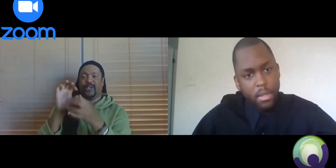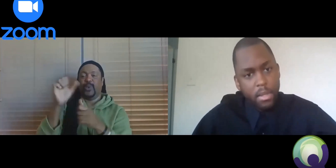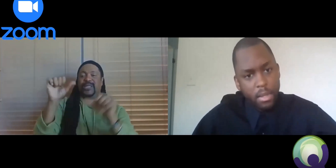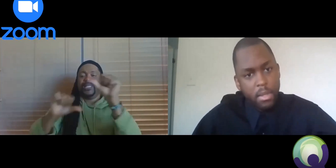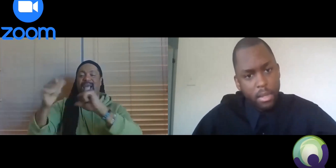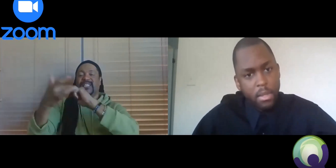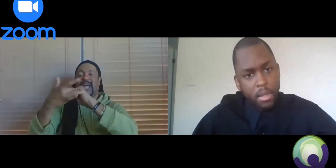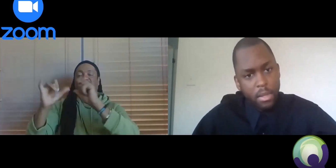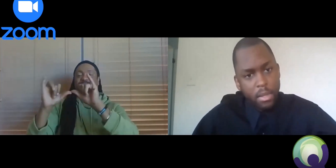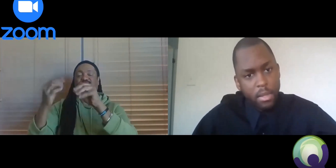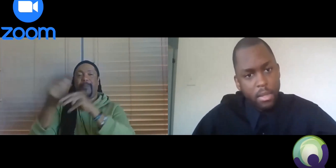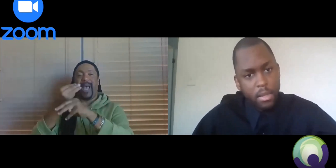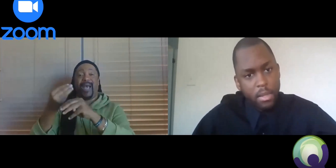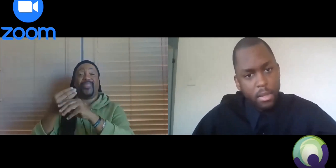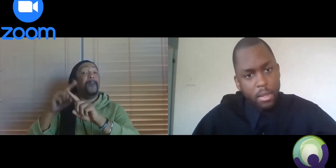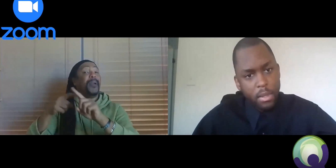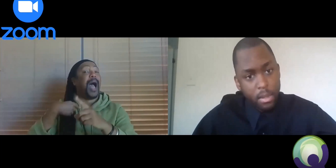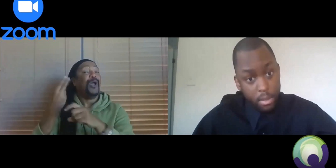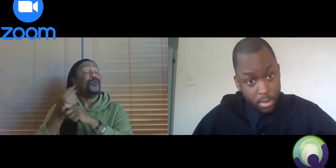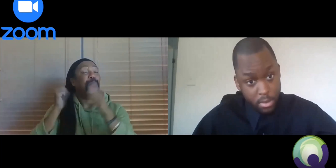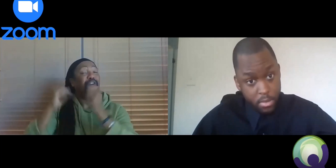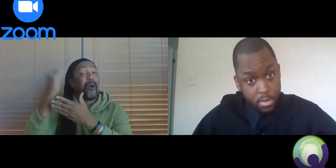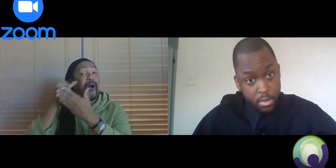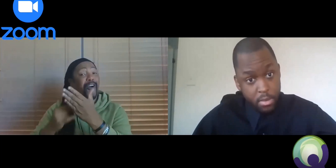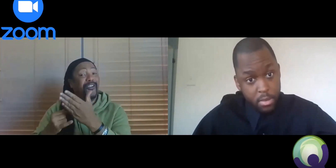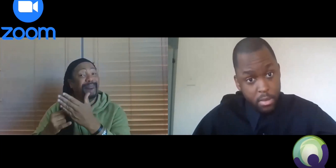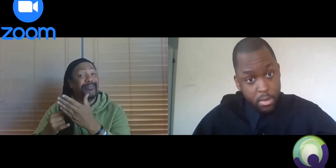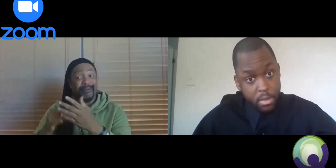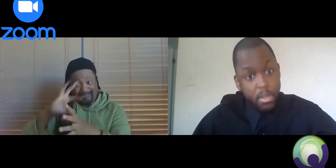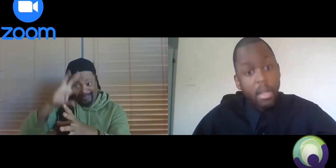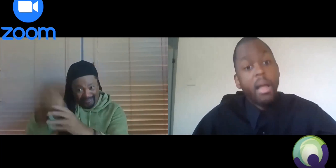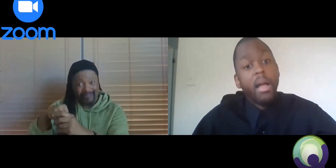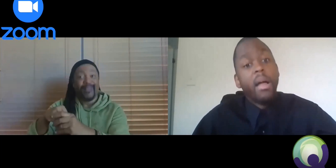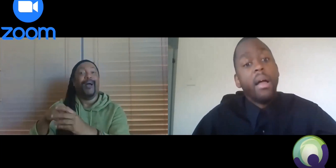I set up performance related to science, technology, engineering and math but I used